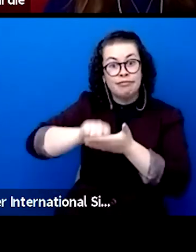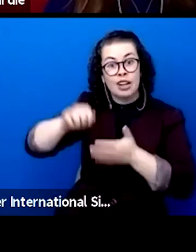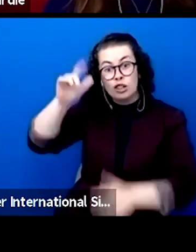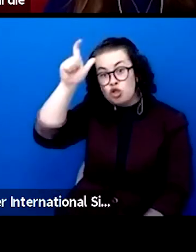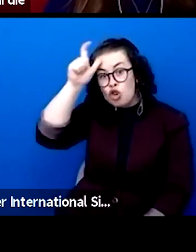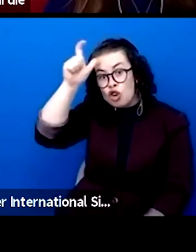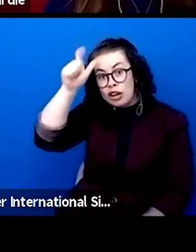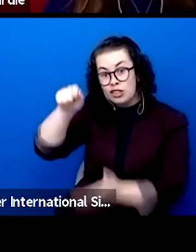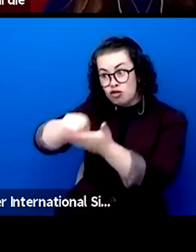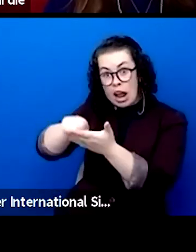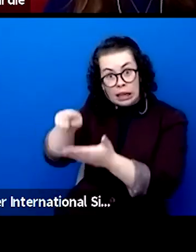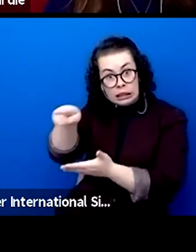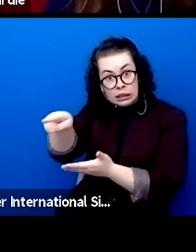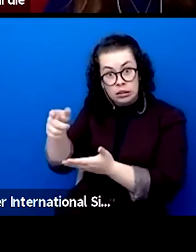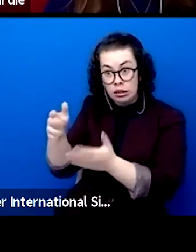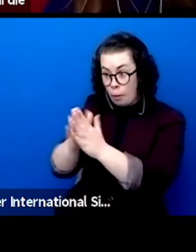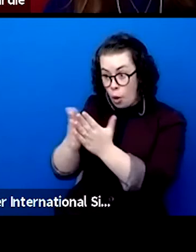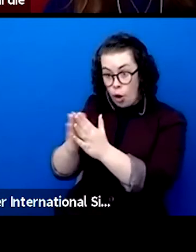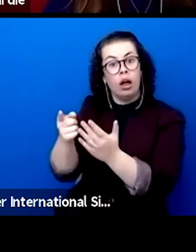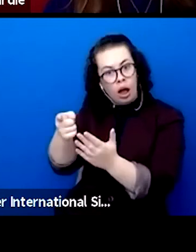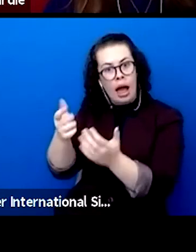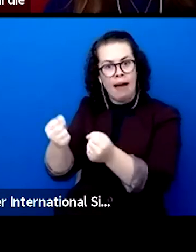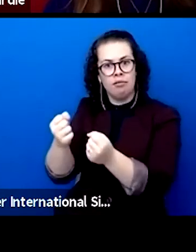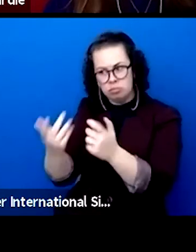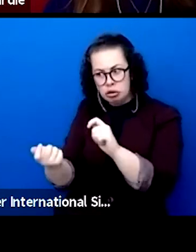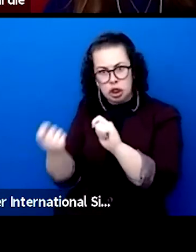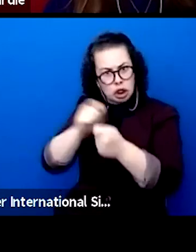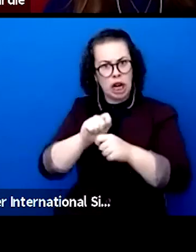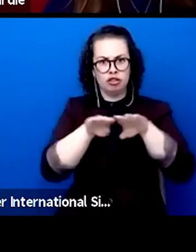adapt novels into the stage. I don't know like there's so much things people can do and actually